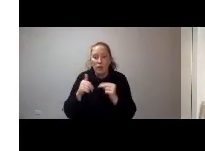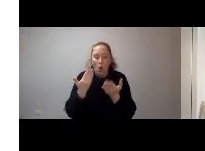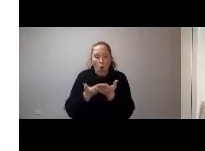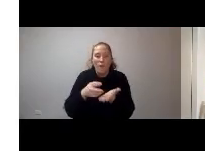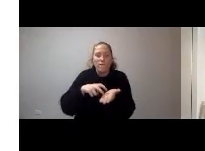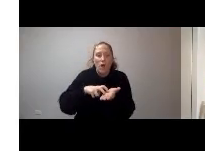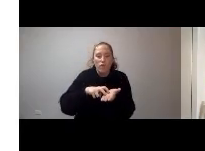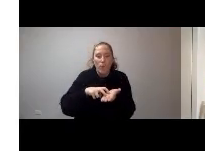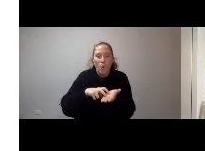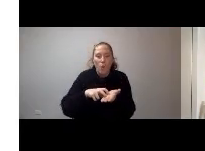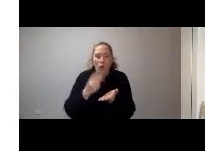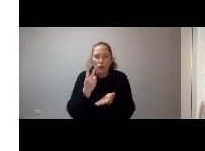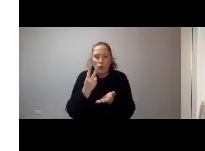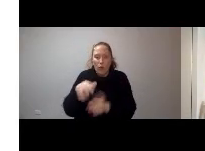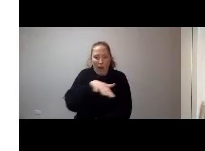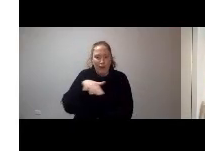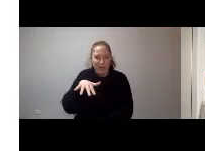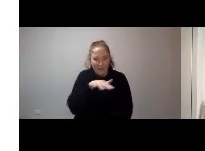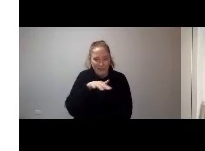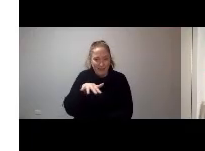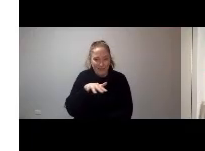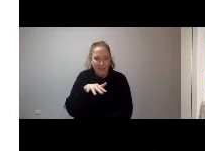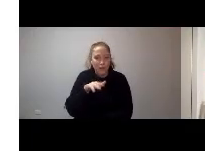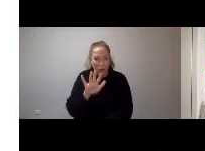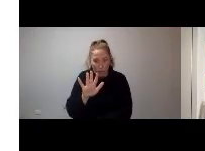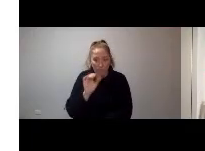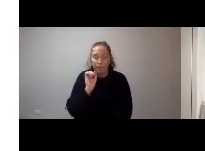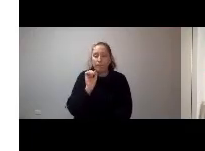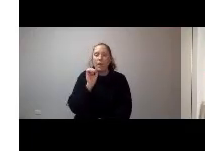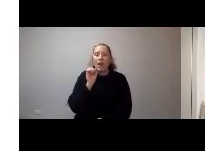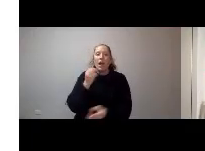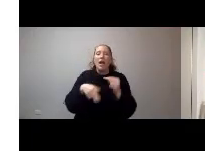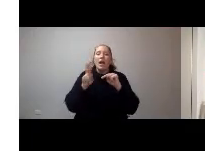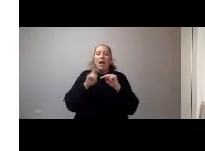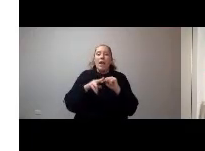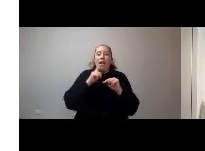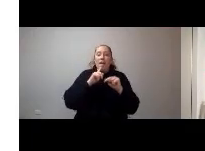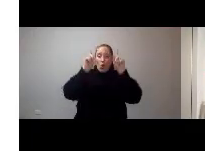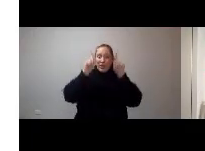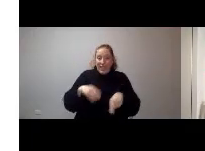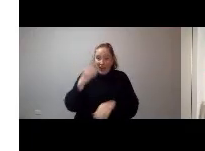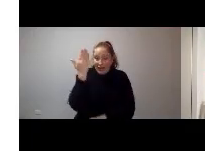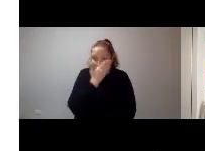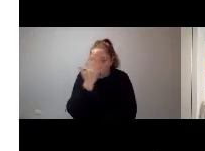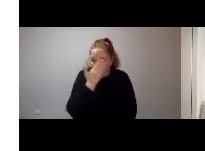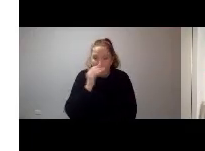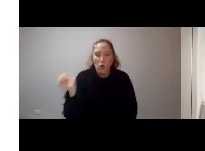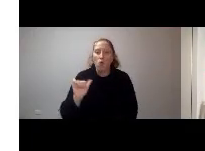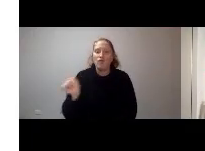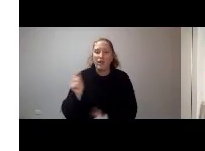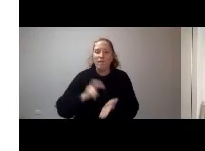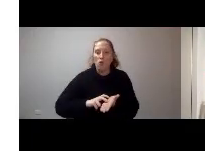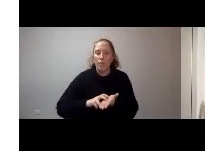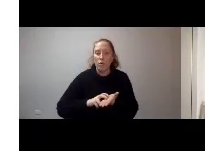And this should be a real concern to you because if you are starting school developmentally vulnerable on two or more domains, your chances of succeeding at school